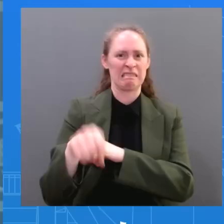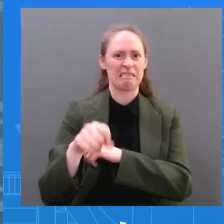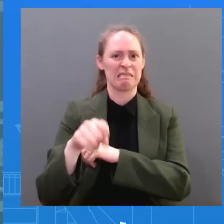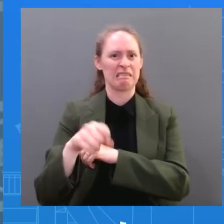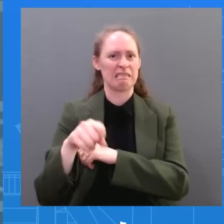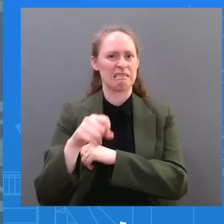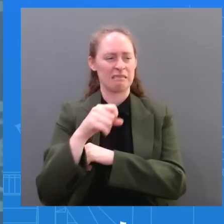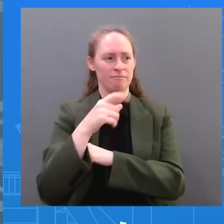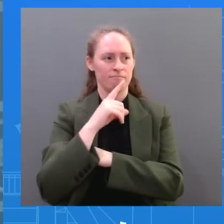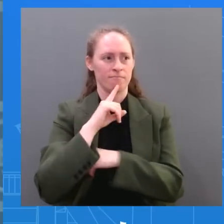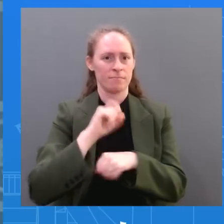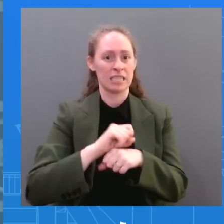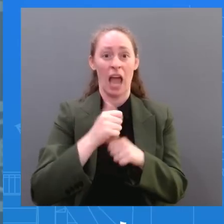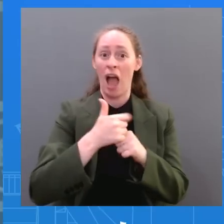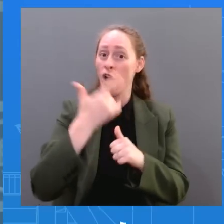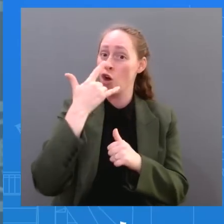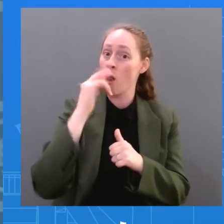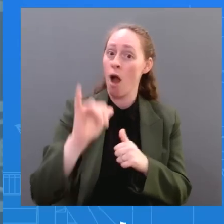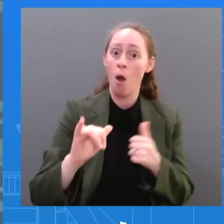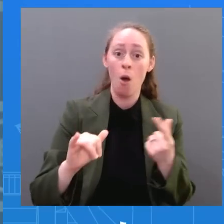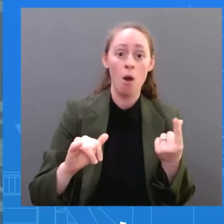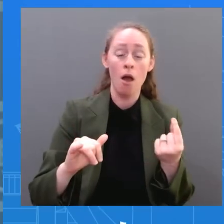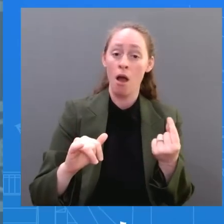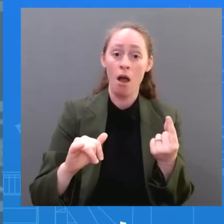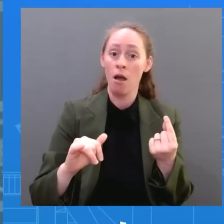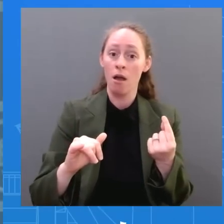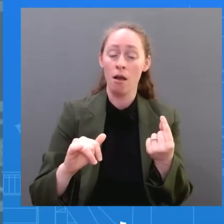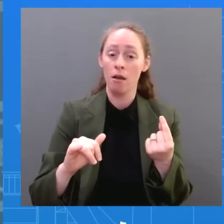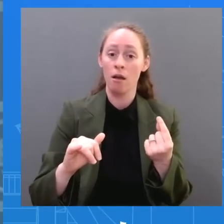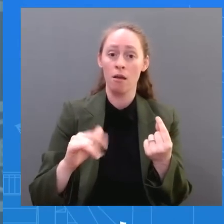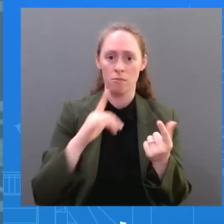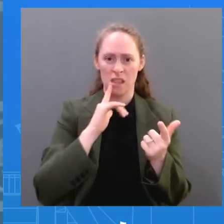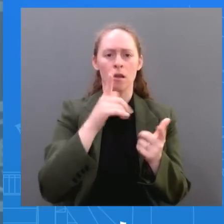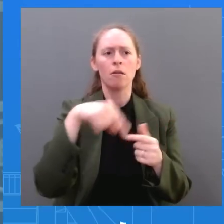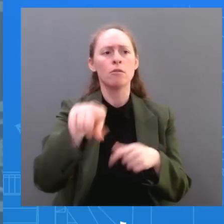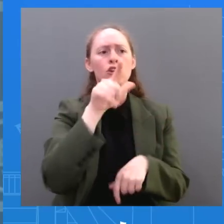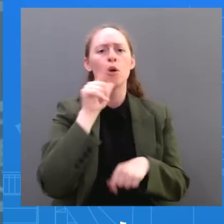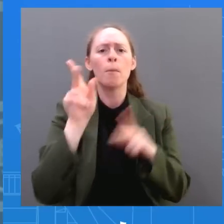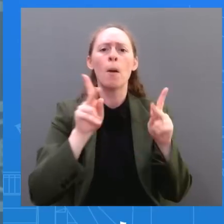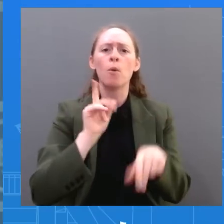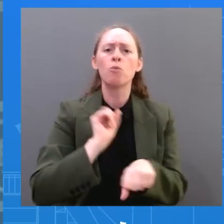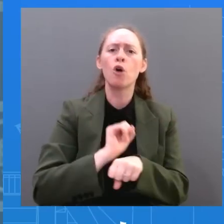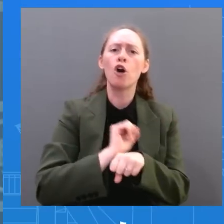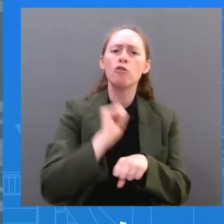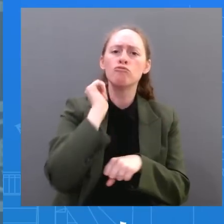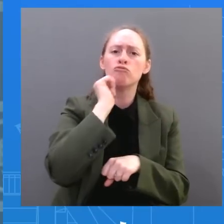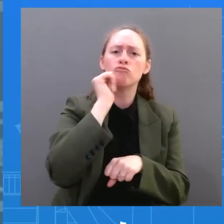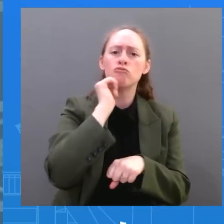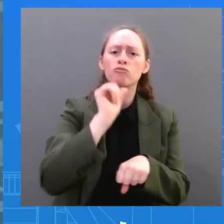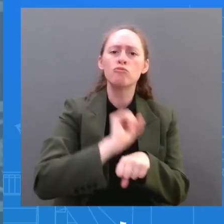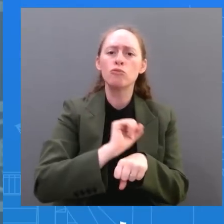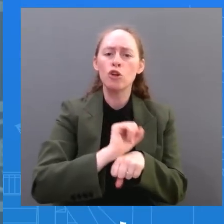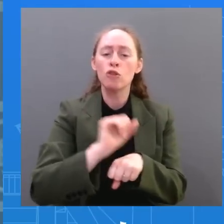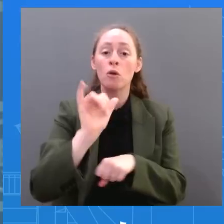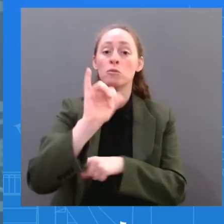less transfer and nonfarm payroll employment." So that is from the nonpartisan National Bureau